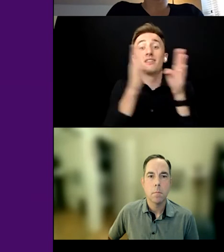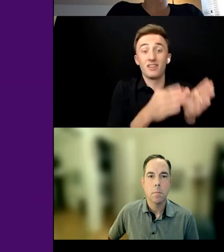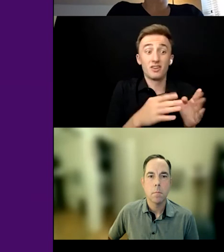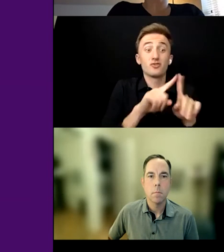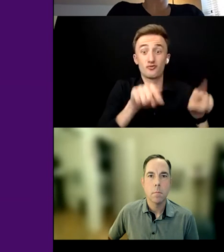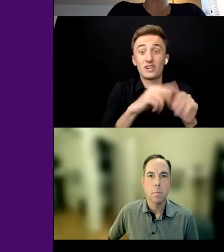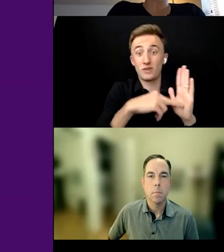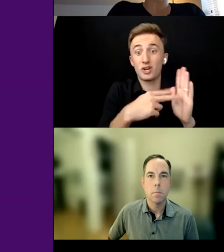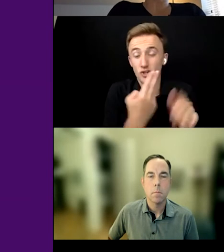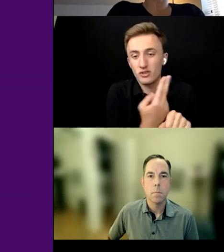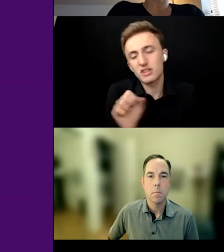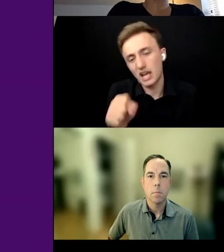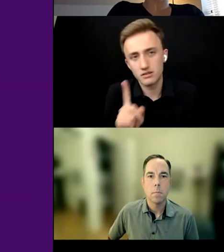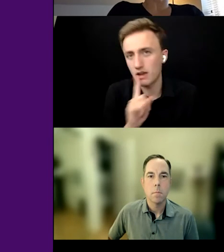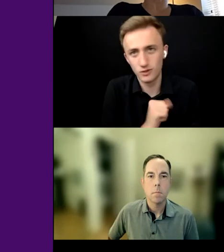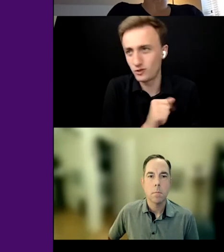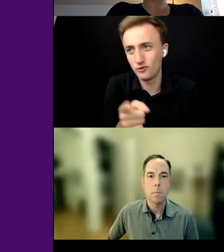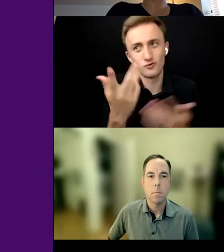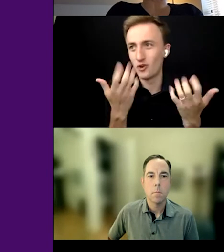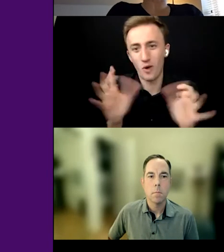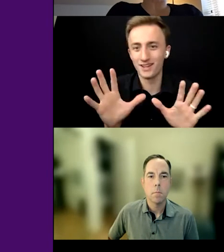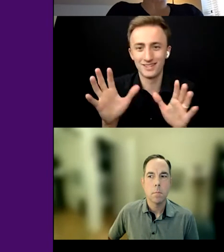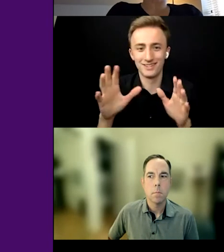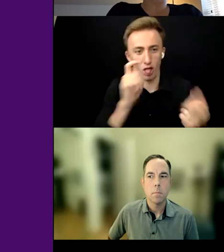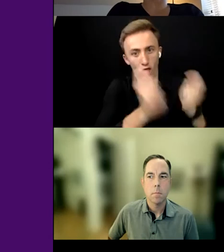yes, you certainly would not want to go around and doing things like that in particular. Quite